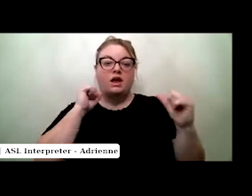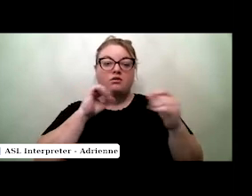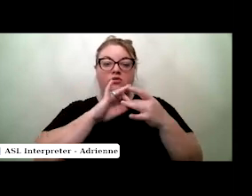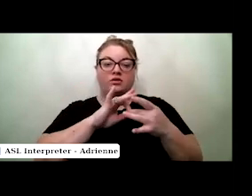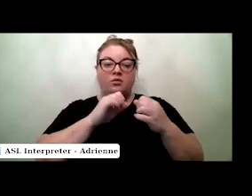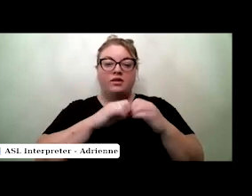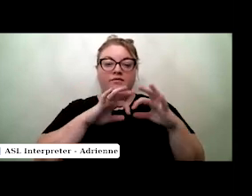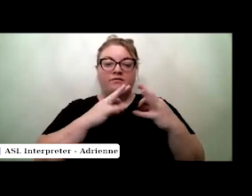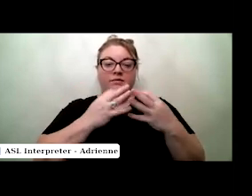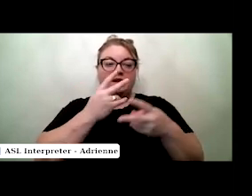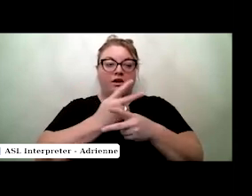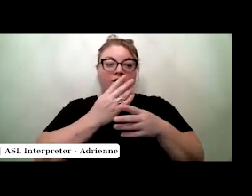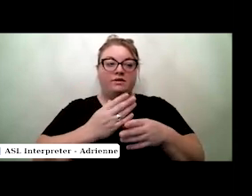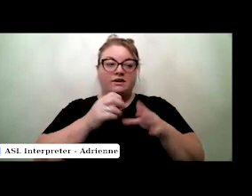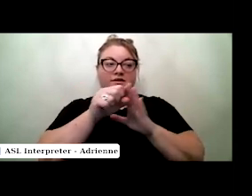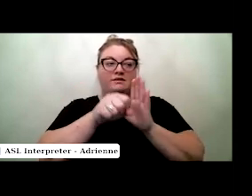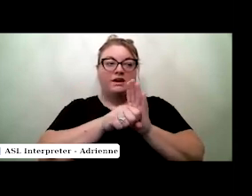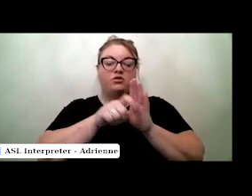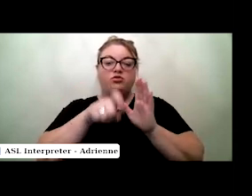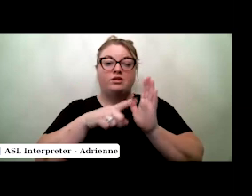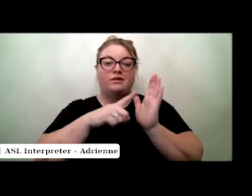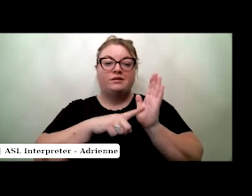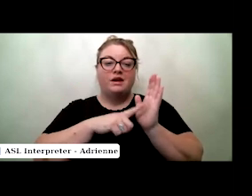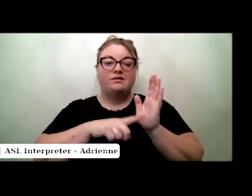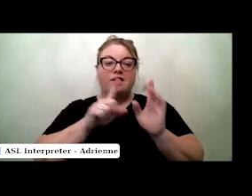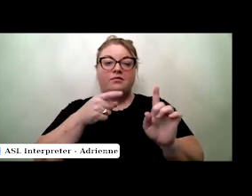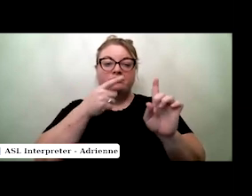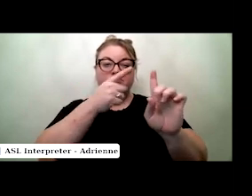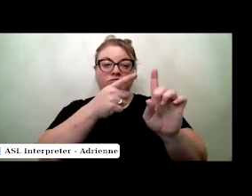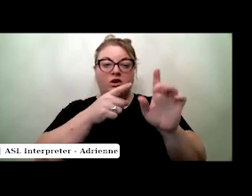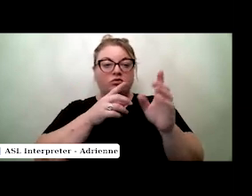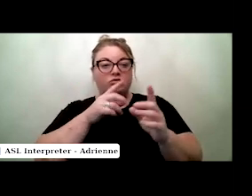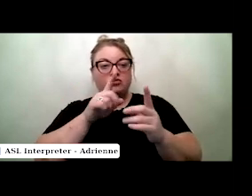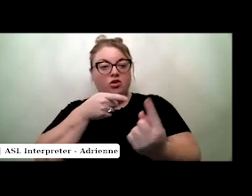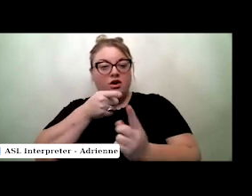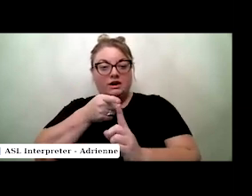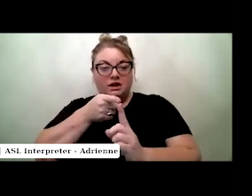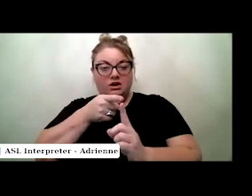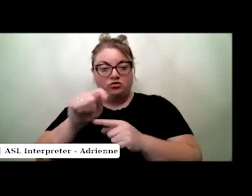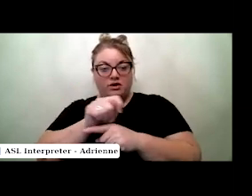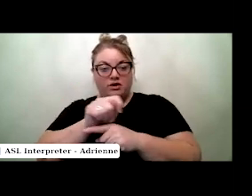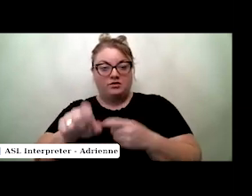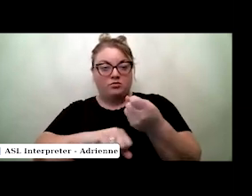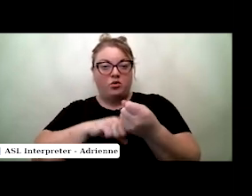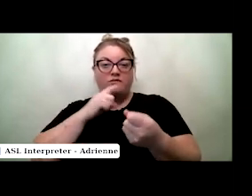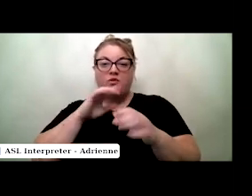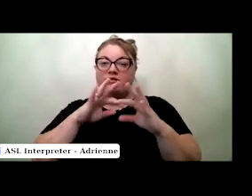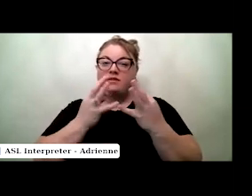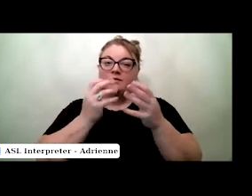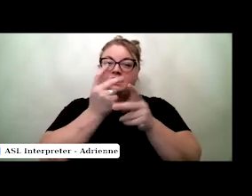States should also assess and pursue developing and support for family caregivers who take on paid roles.